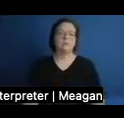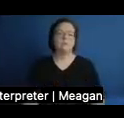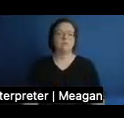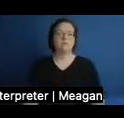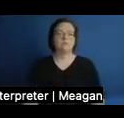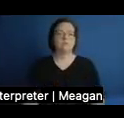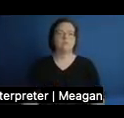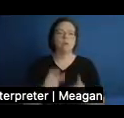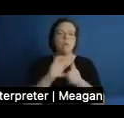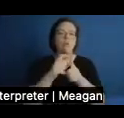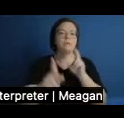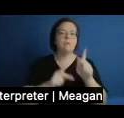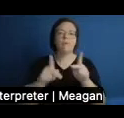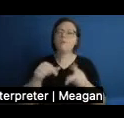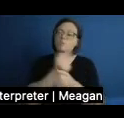The words that people you love regularly use around you.